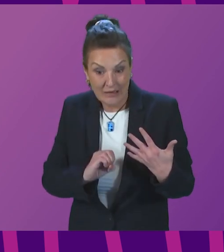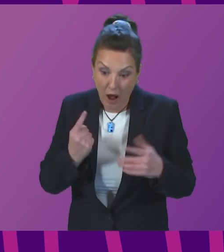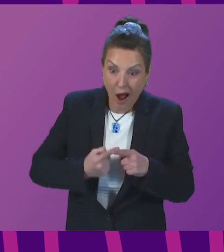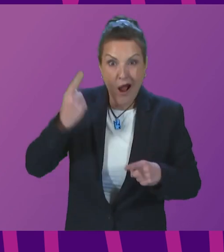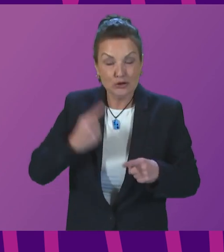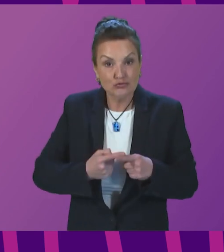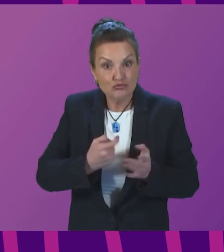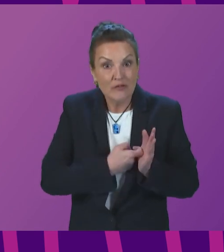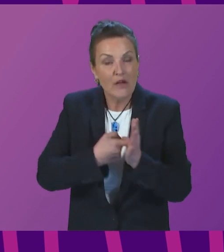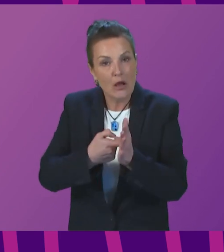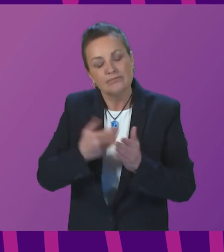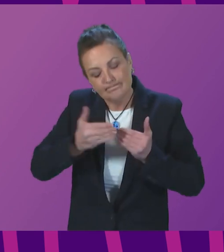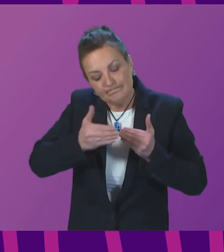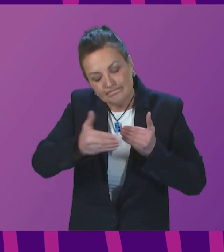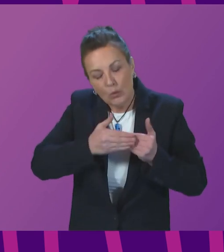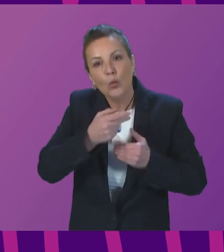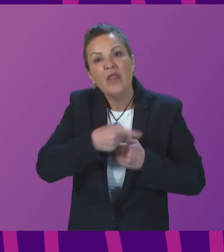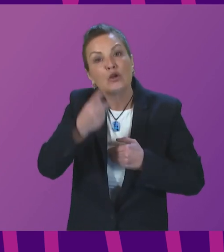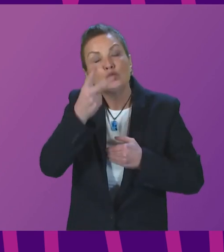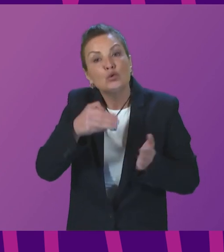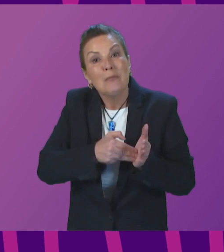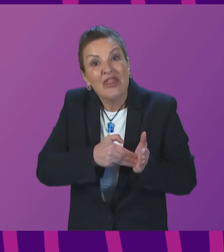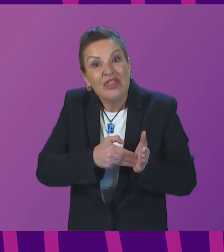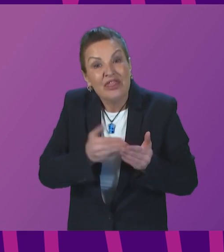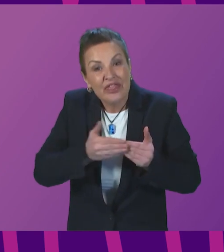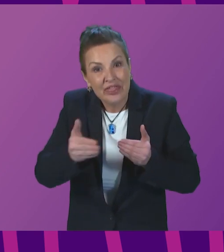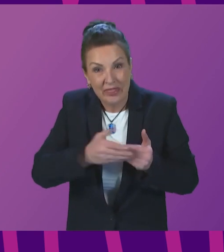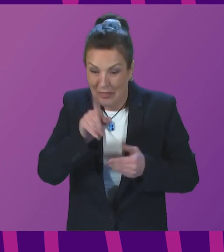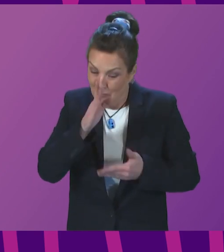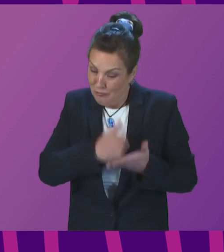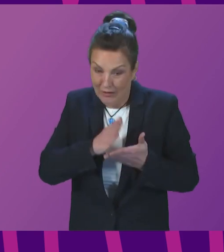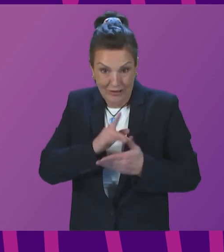the two-month target, which is shamefully short of the target set by the Scottish National